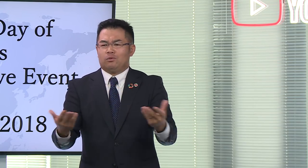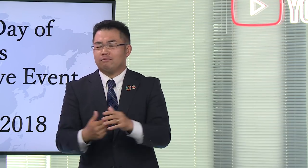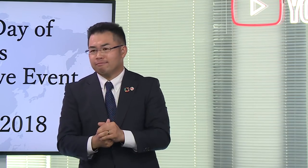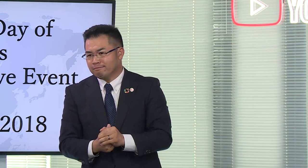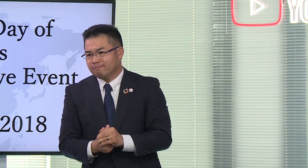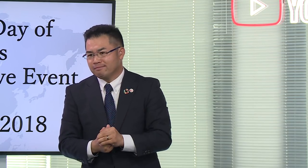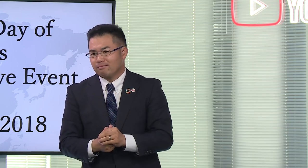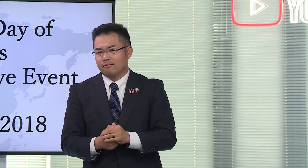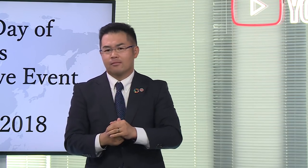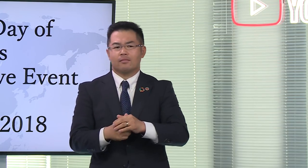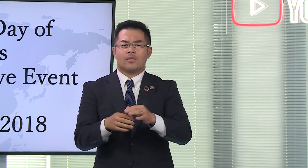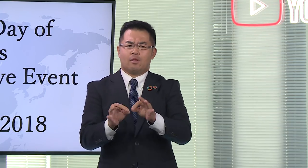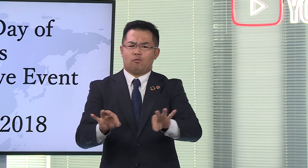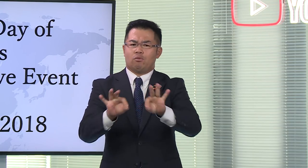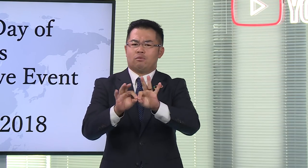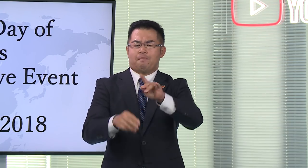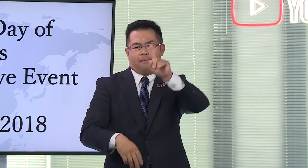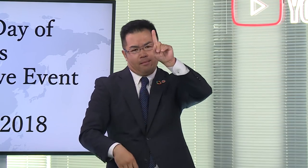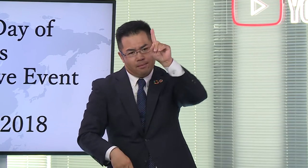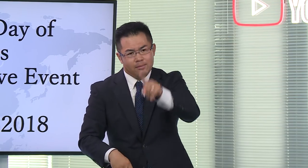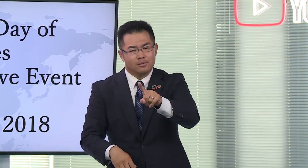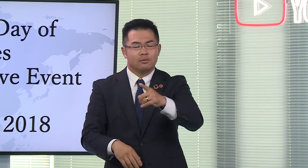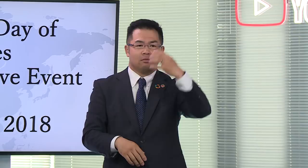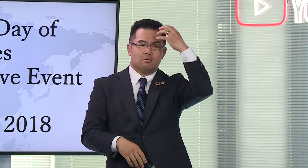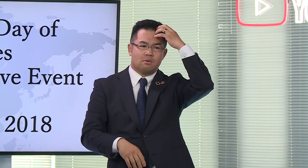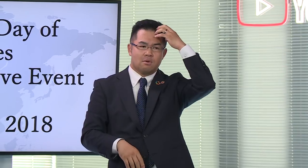we need to have more training for our interpreters.